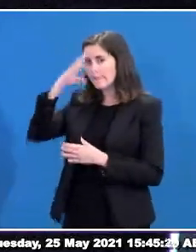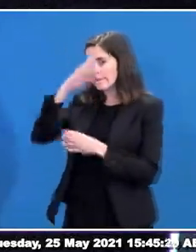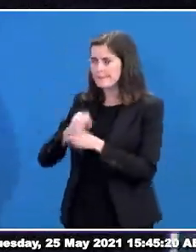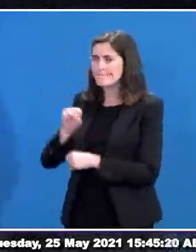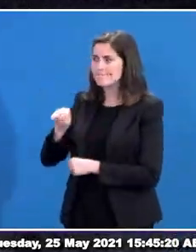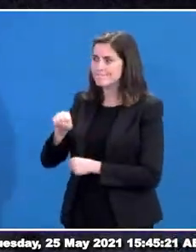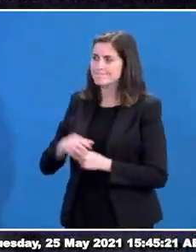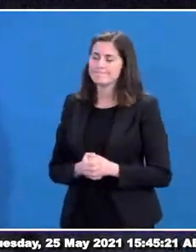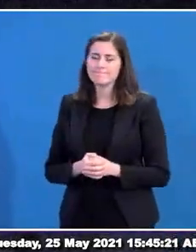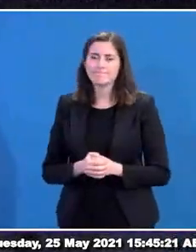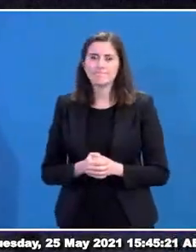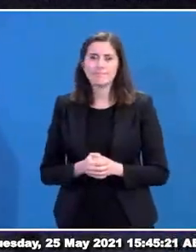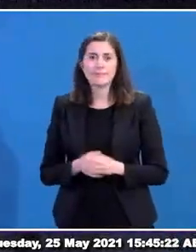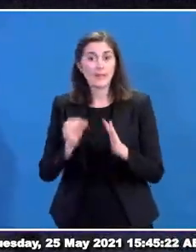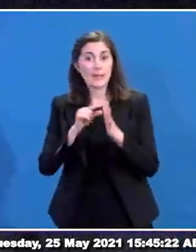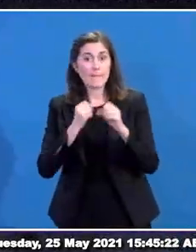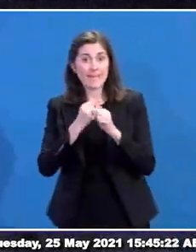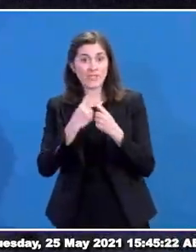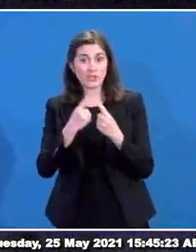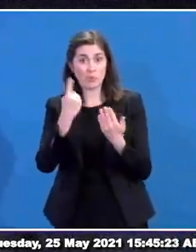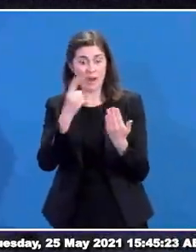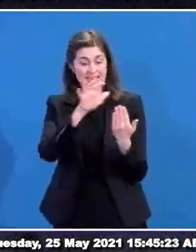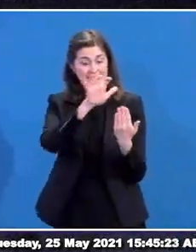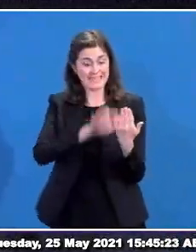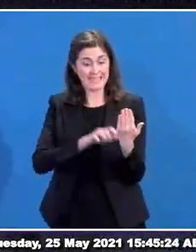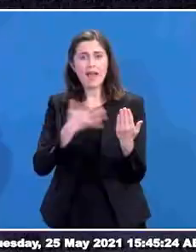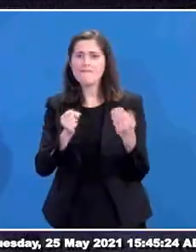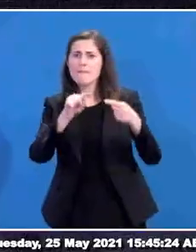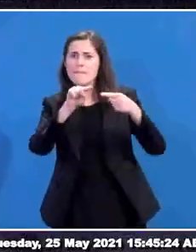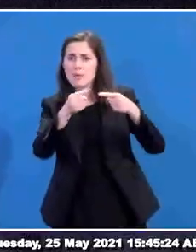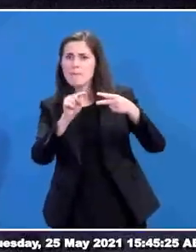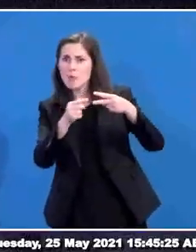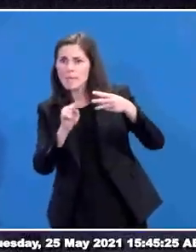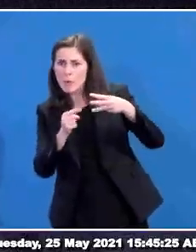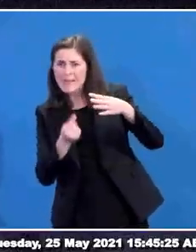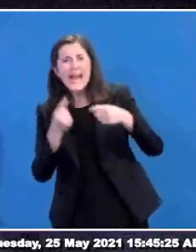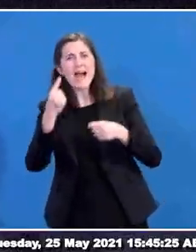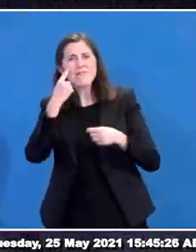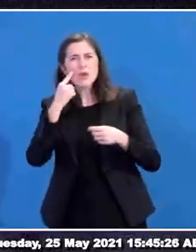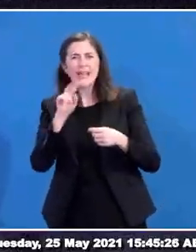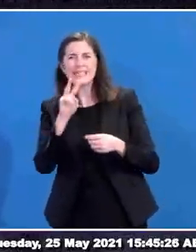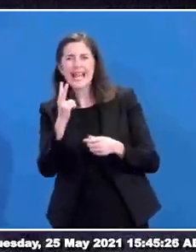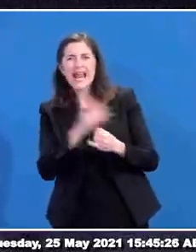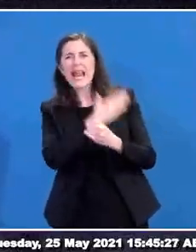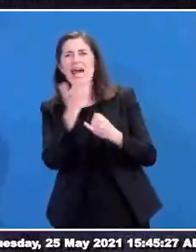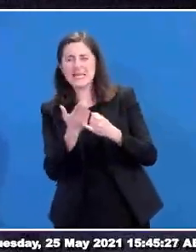Just on page one of that report, you've got some bullet points and it's the second-last bullet point I want to take you to.